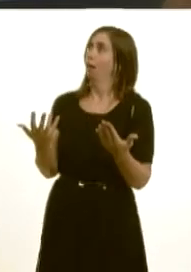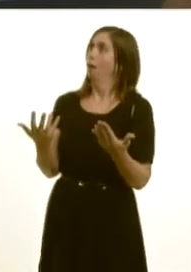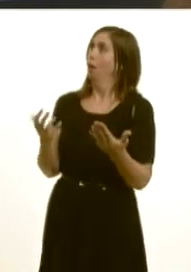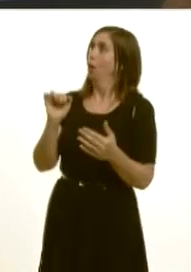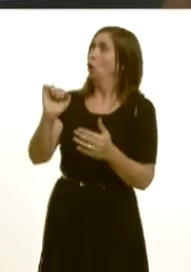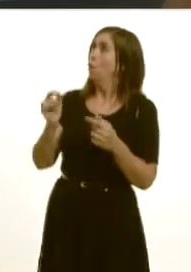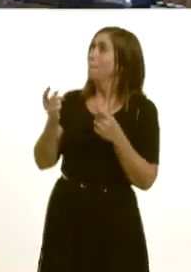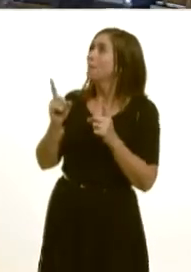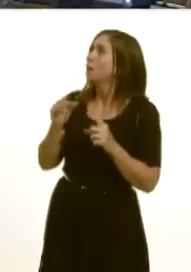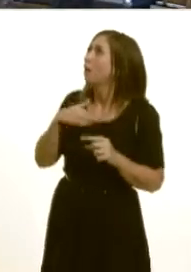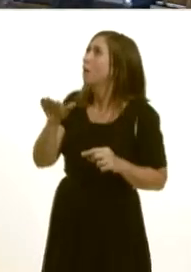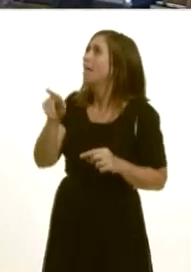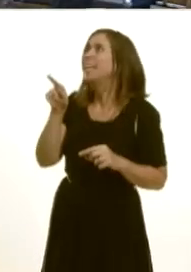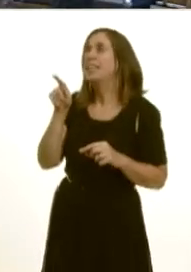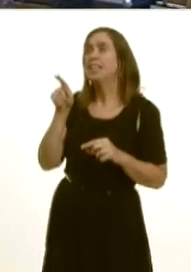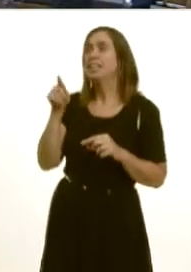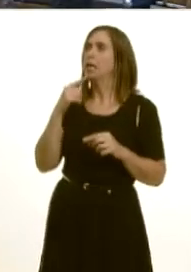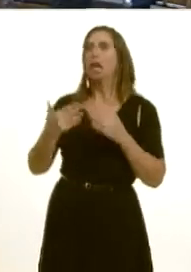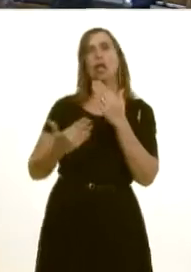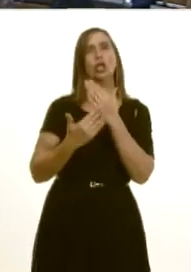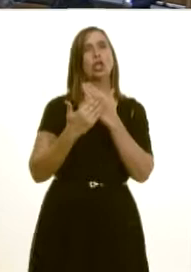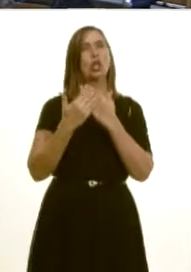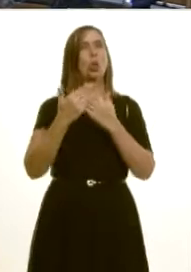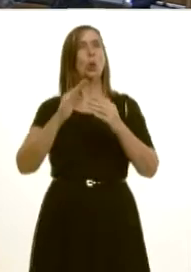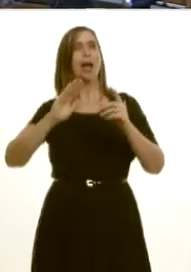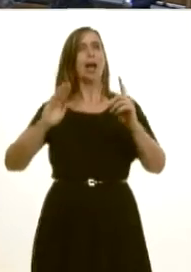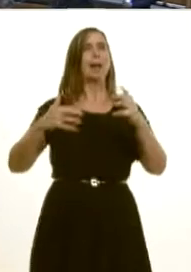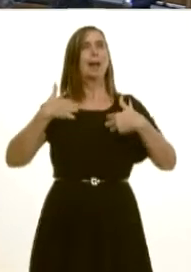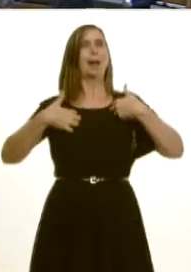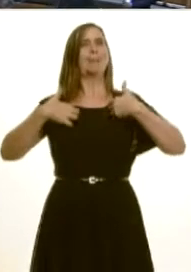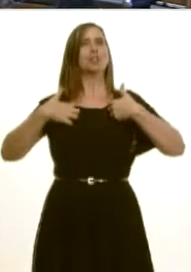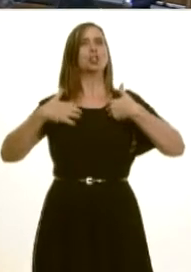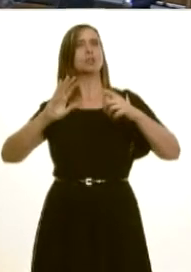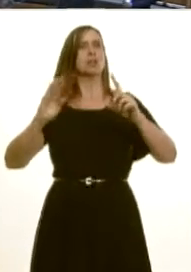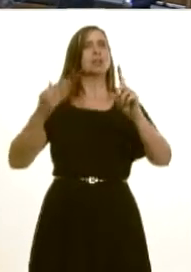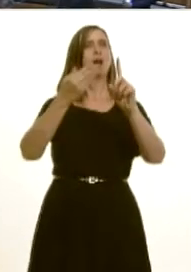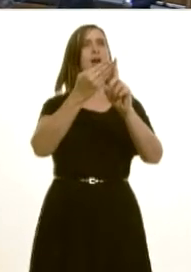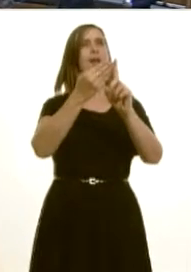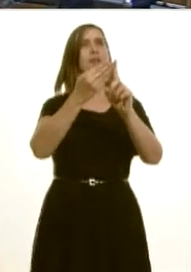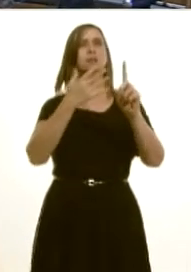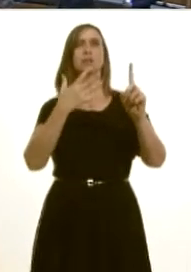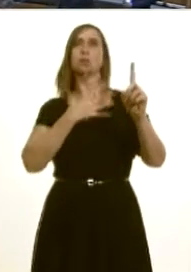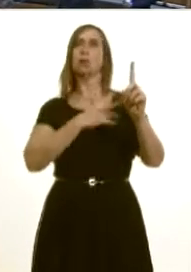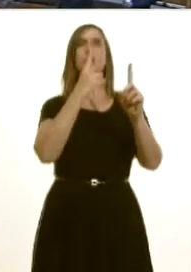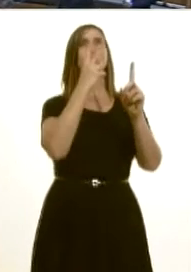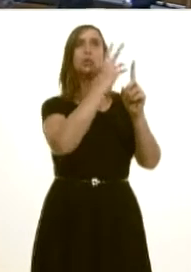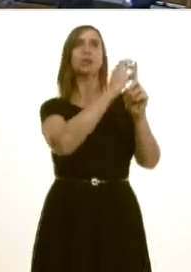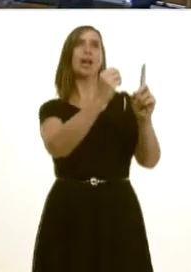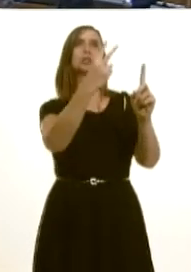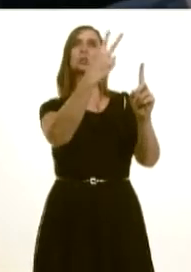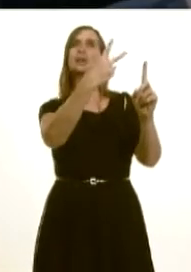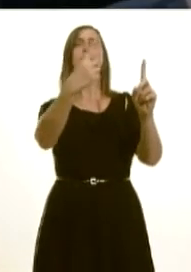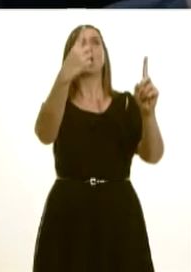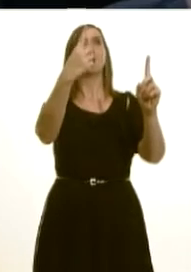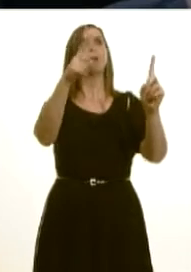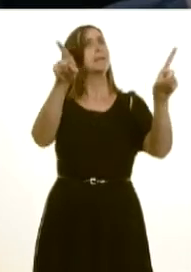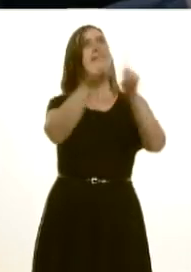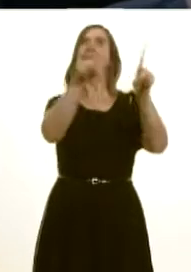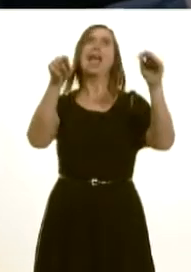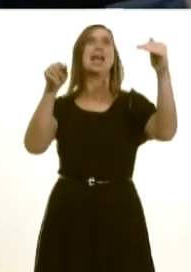Minister is a new ambitious target to put us in the same place in 2021 as Scotland last